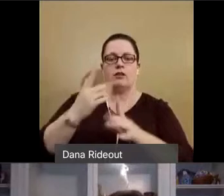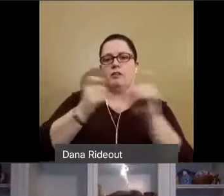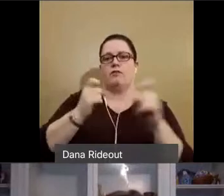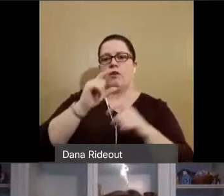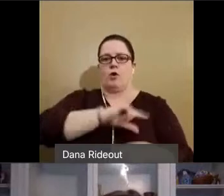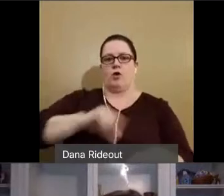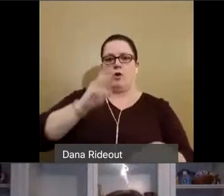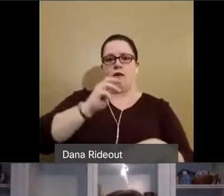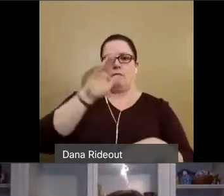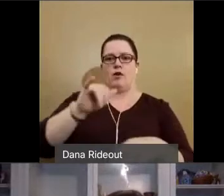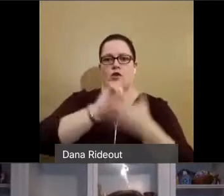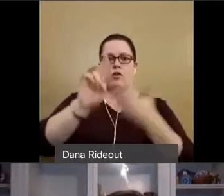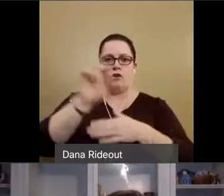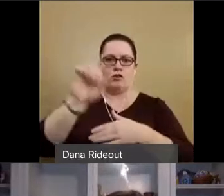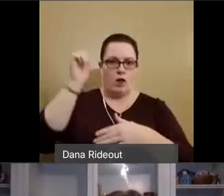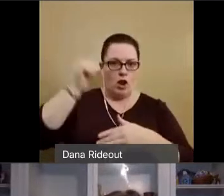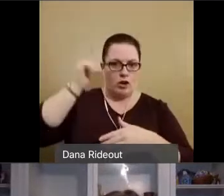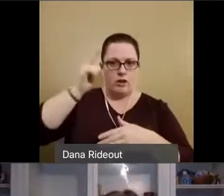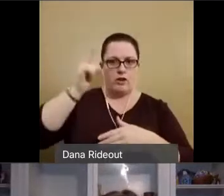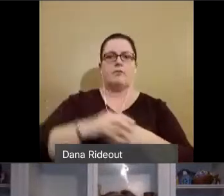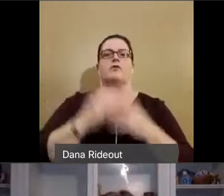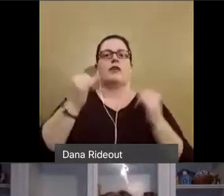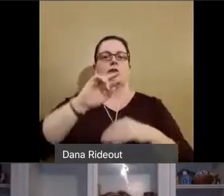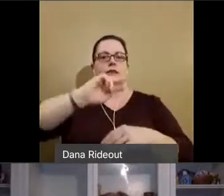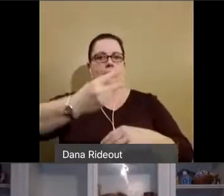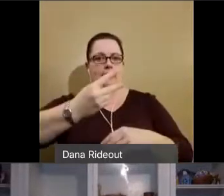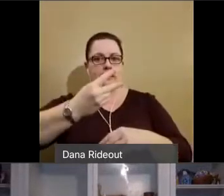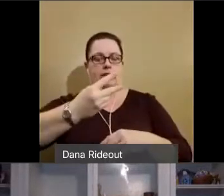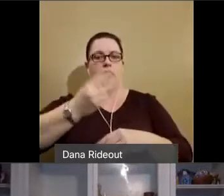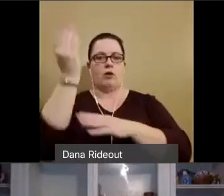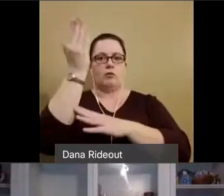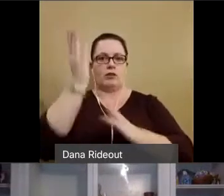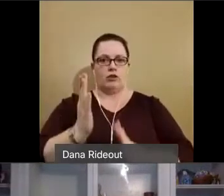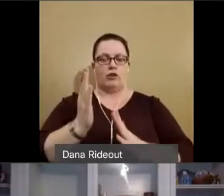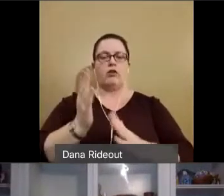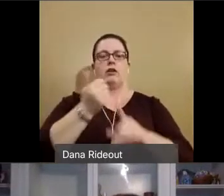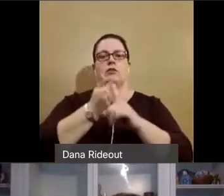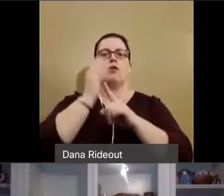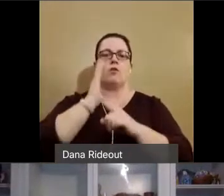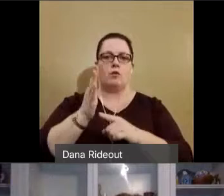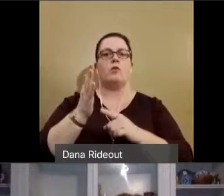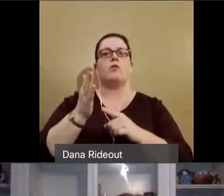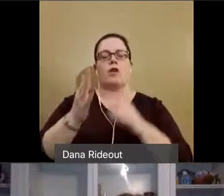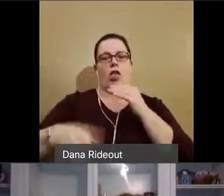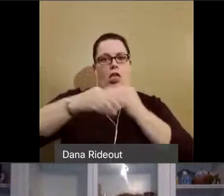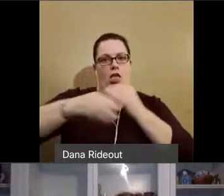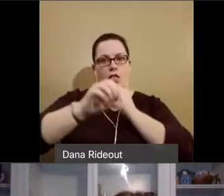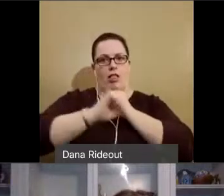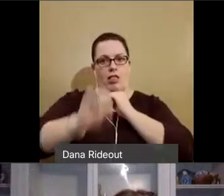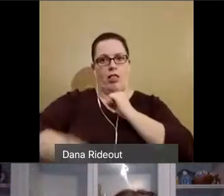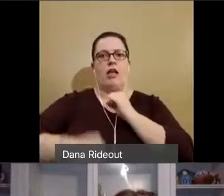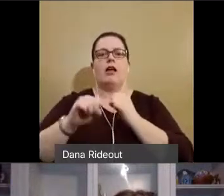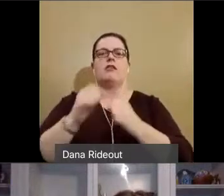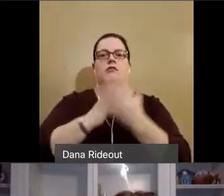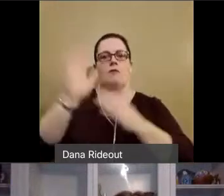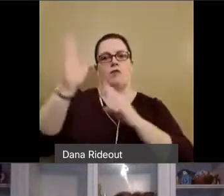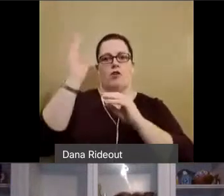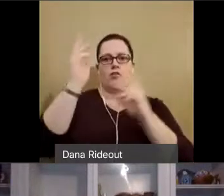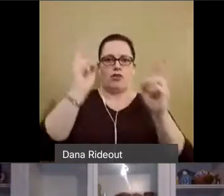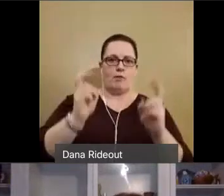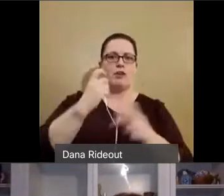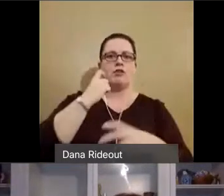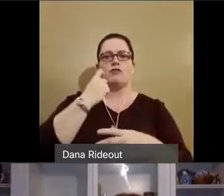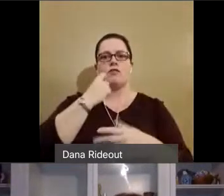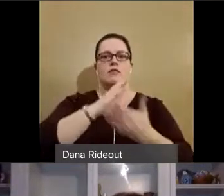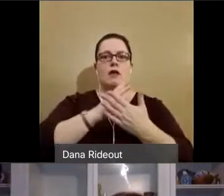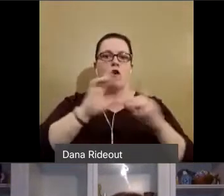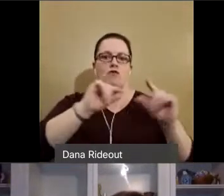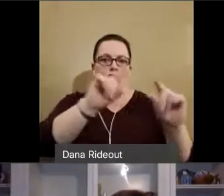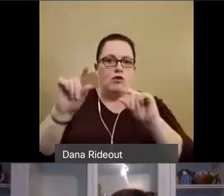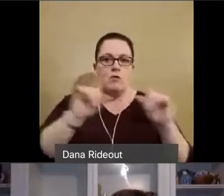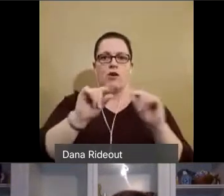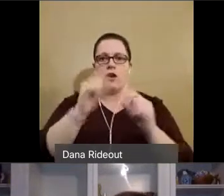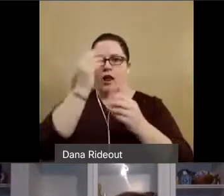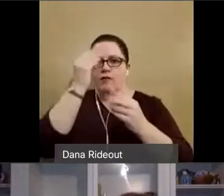Now, we're going to move on to our 2nd presenter, who will be able to elaborate on some of the topics that Dr Harmon brought up regarding rumor and this information about vaccines is just 1 example.